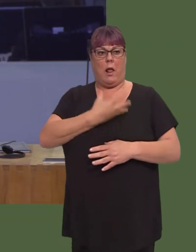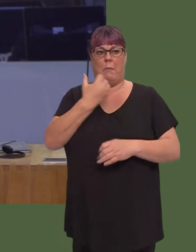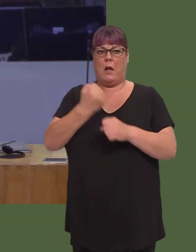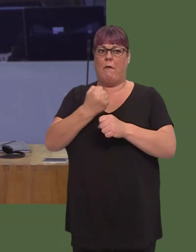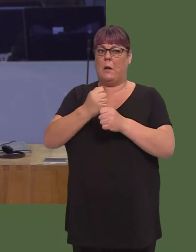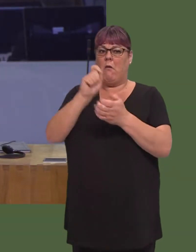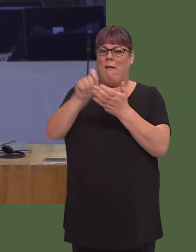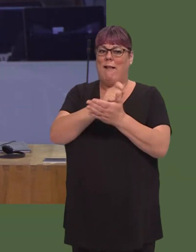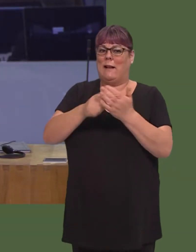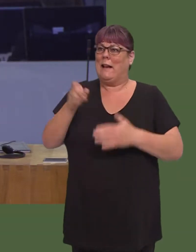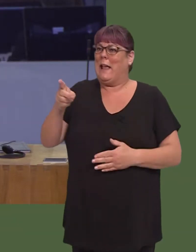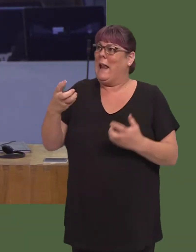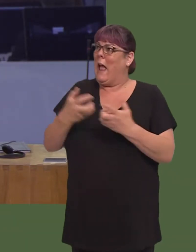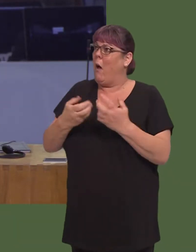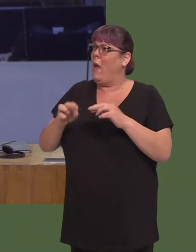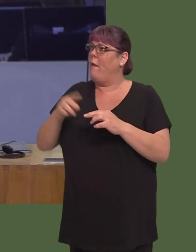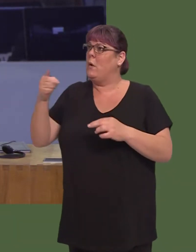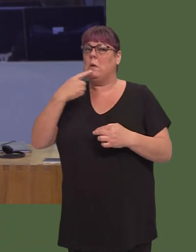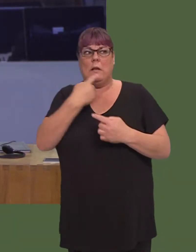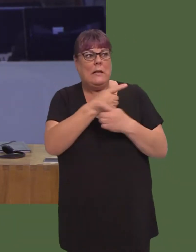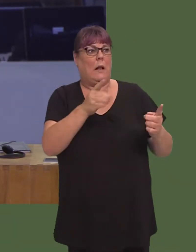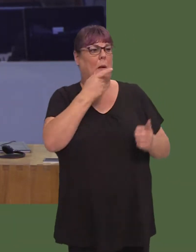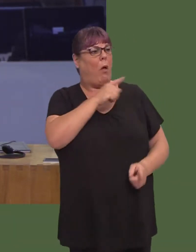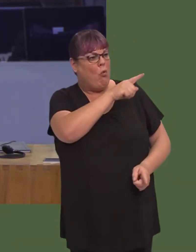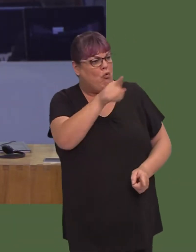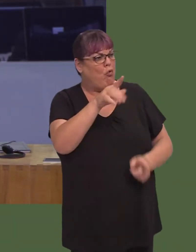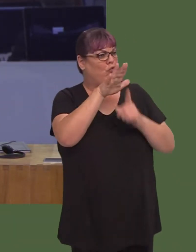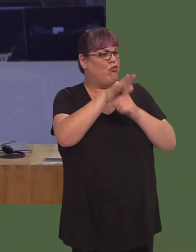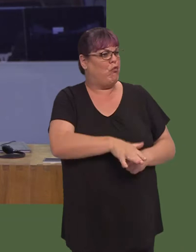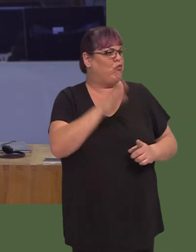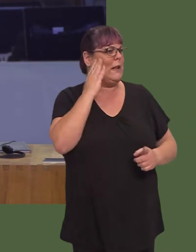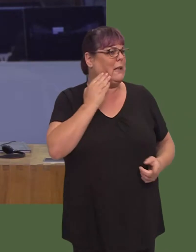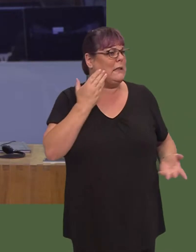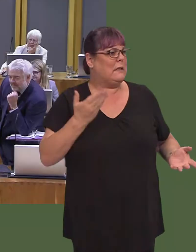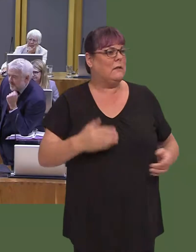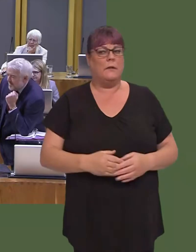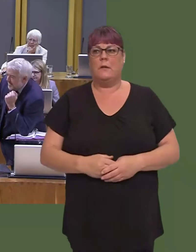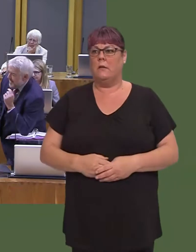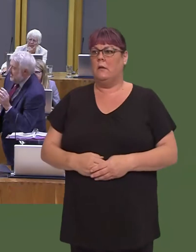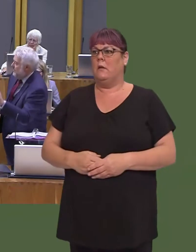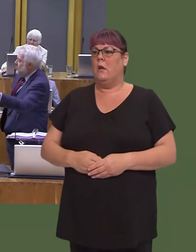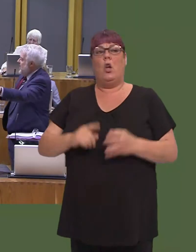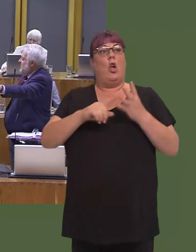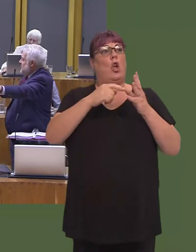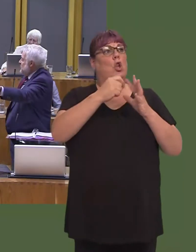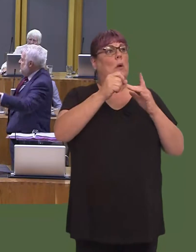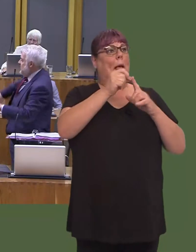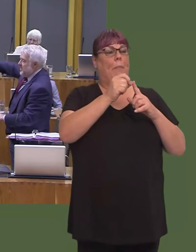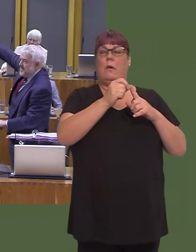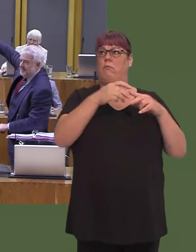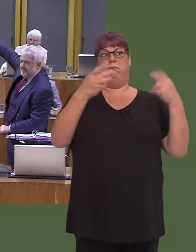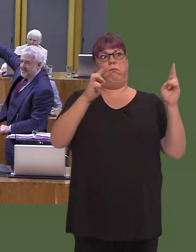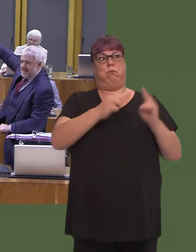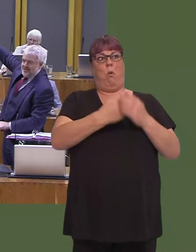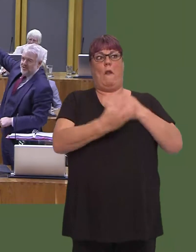licence for a biomass incinerator that neighbours residential properties in Barry dock, or,